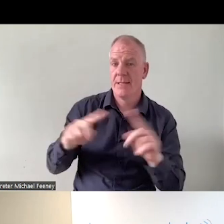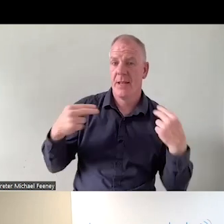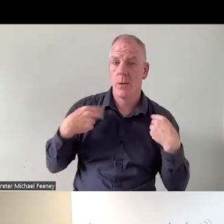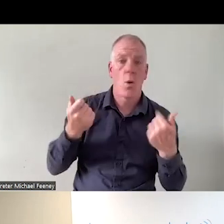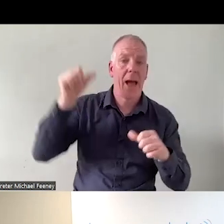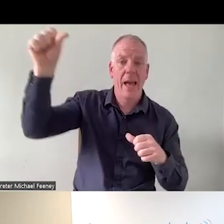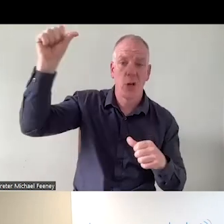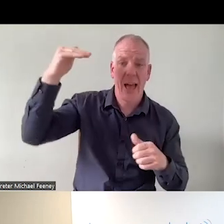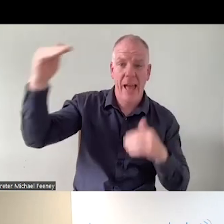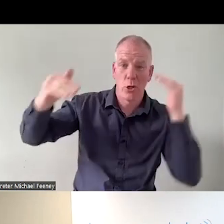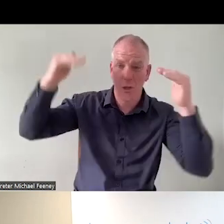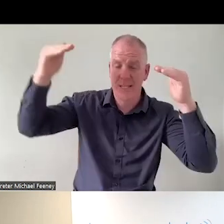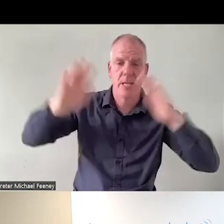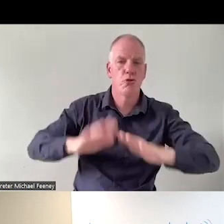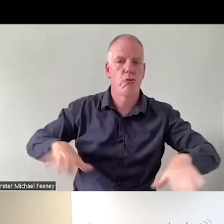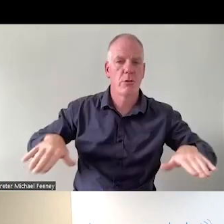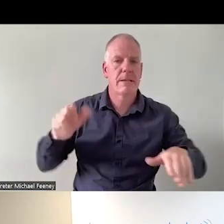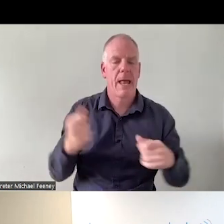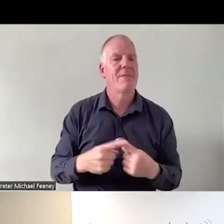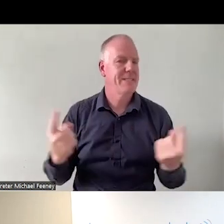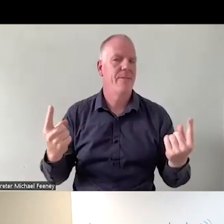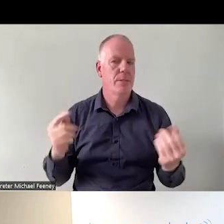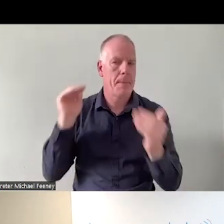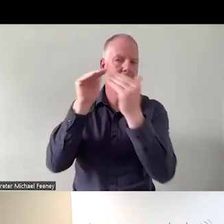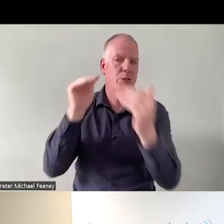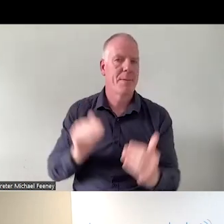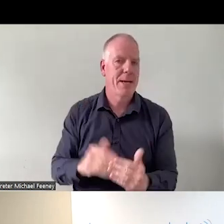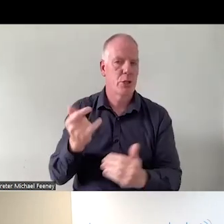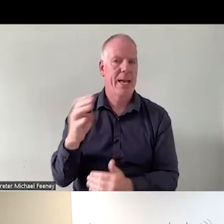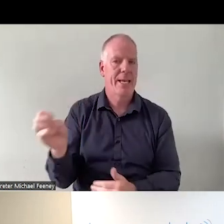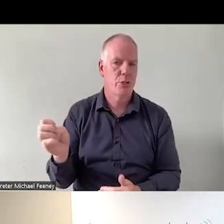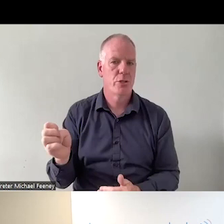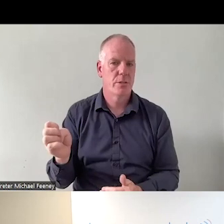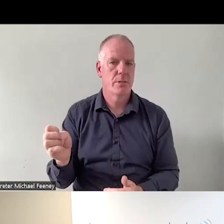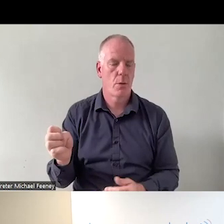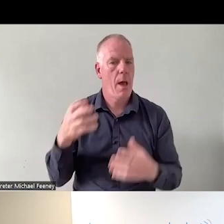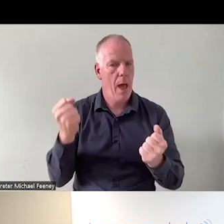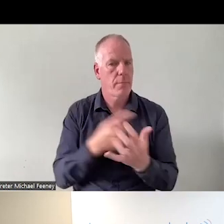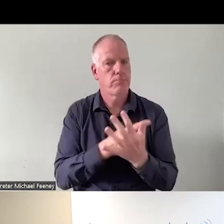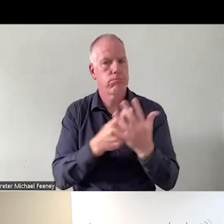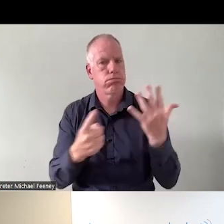you could have different audio channels appropriate to the listener. So, it opens up a whole sort of world of possibilities